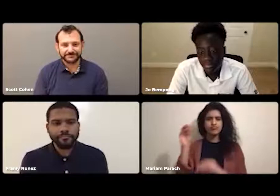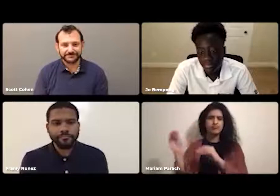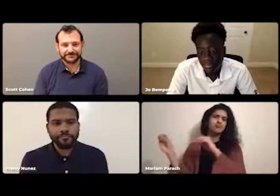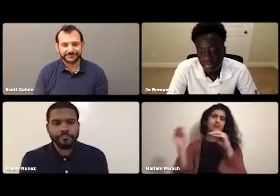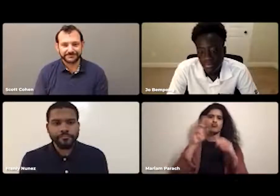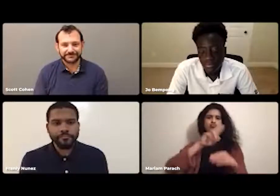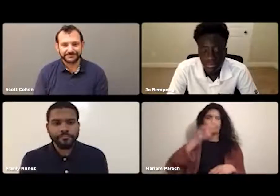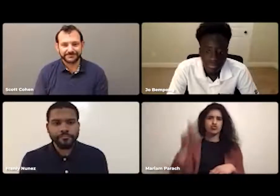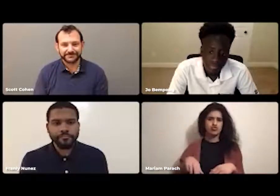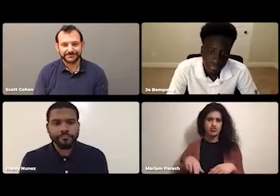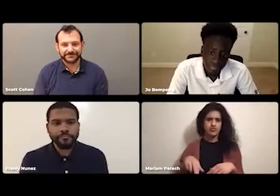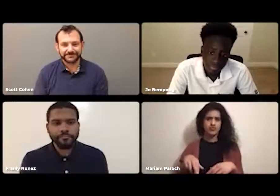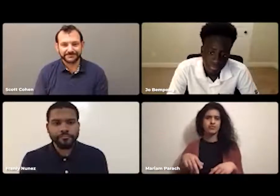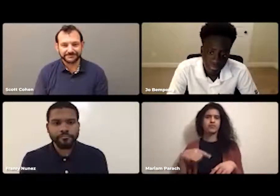I grew up in Massachusetts.